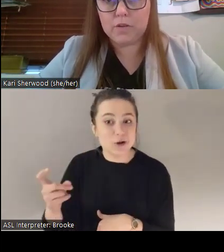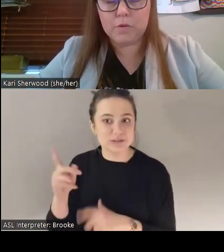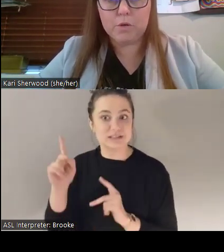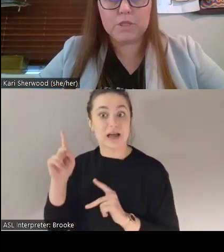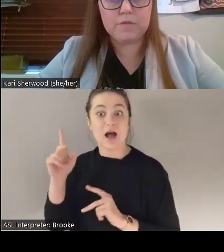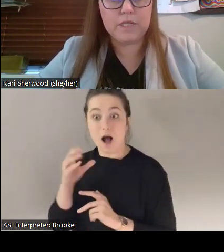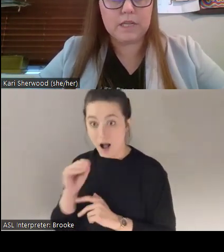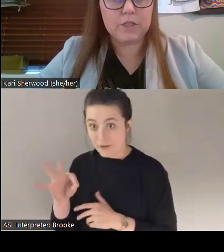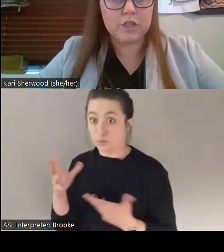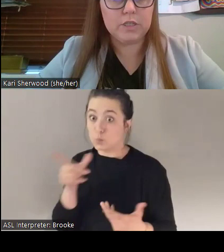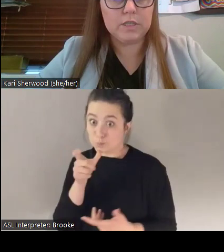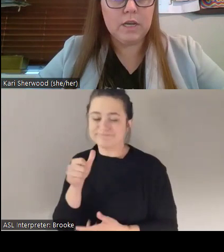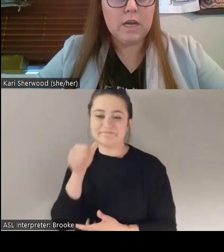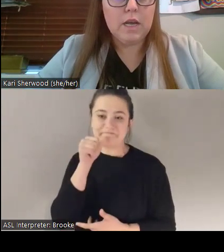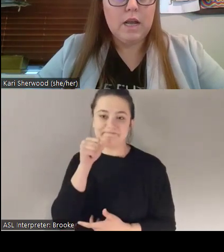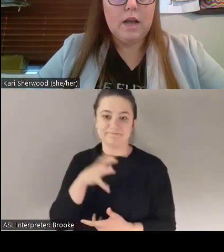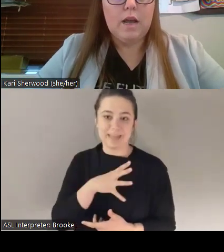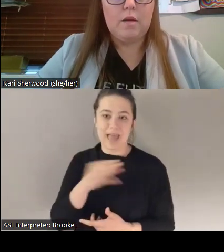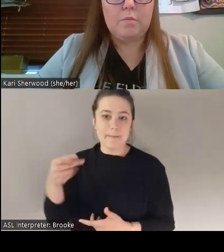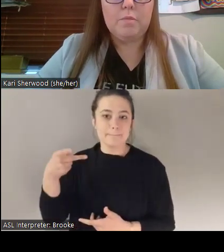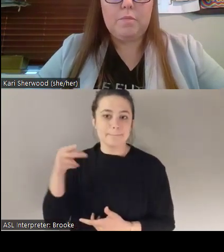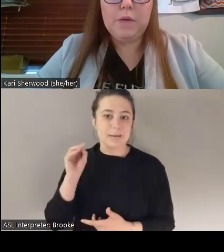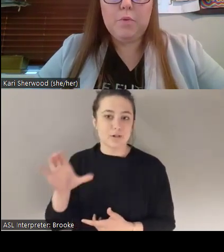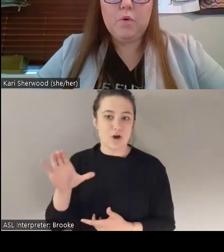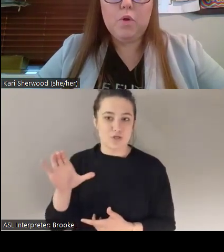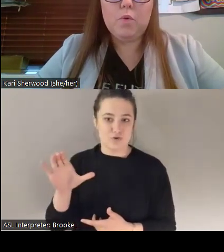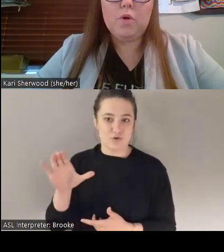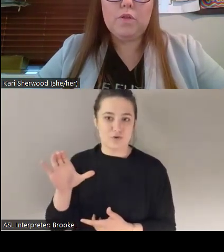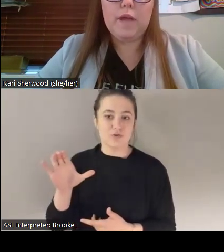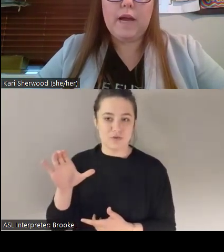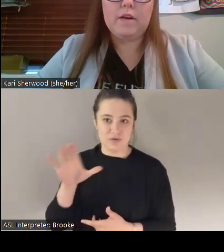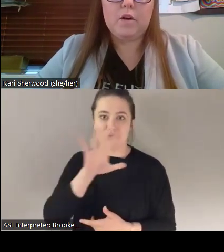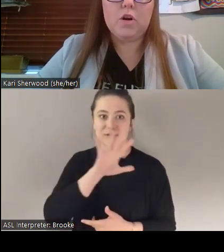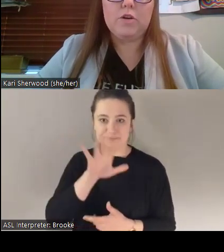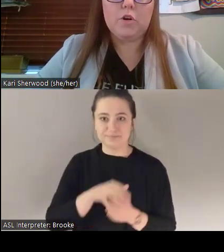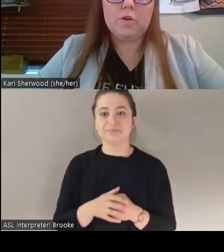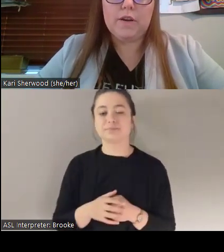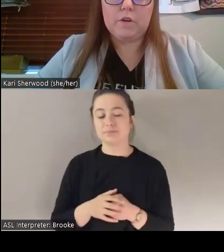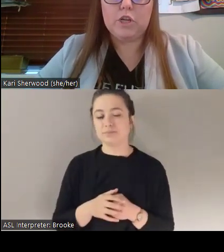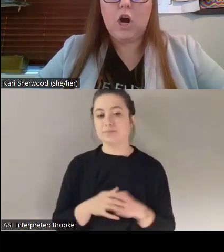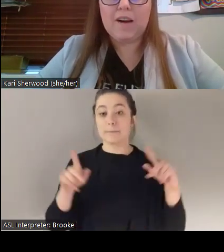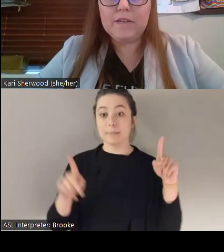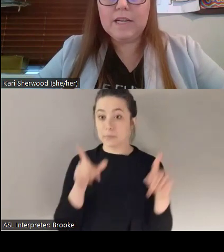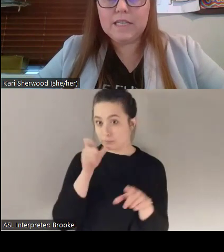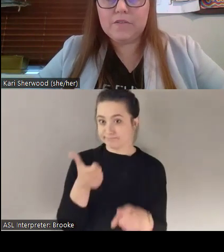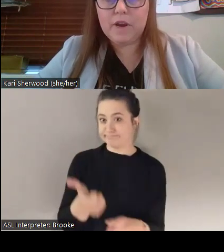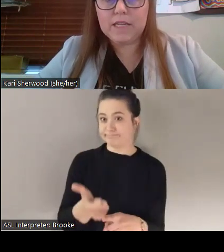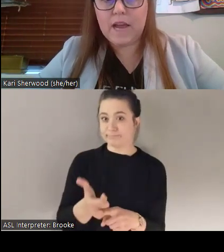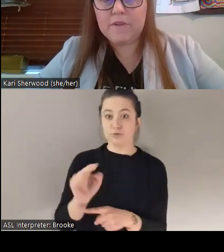for most of these conditions. People that are neurodivergent often identify as having